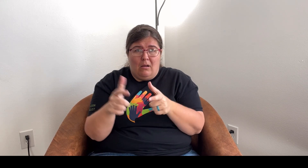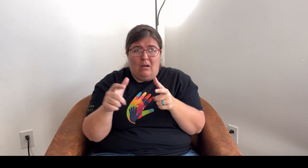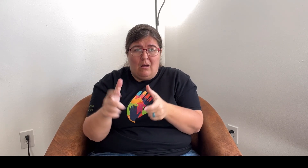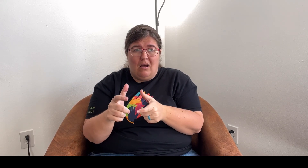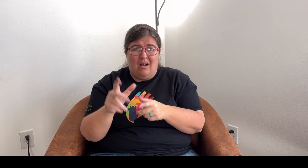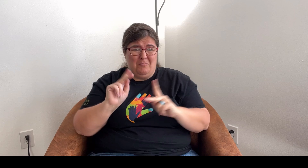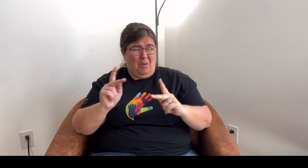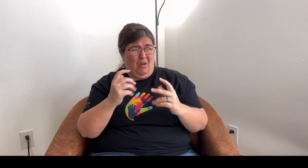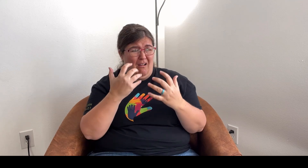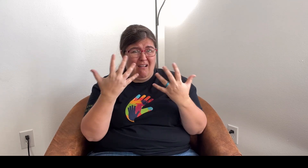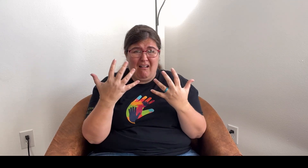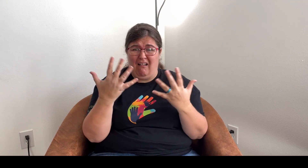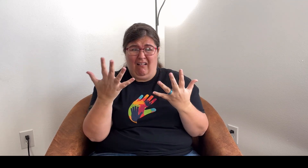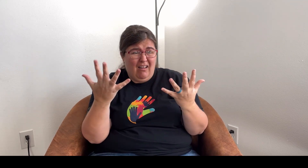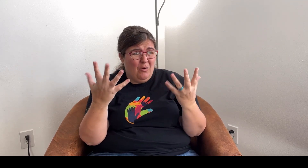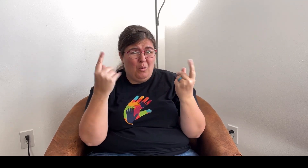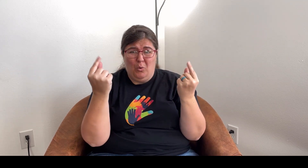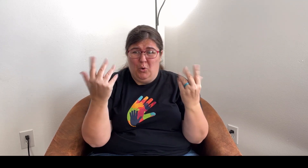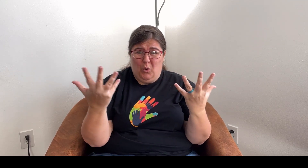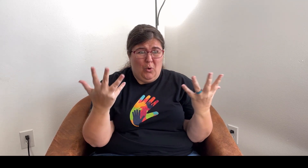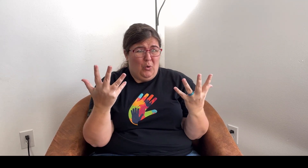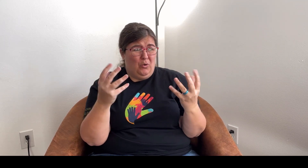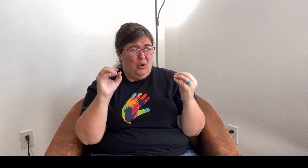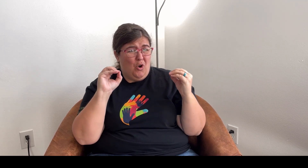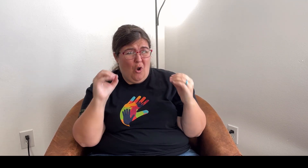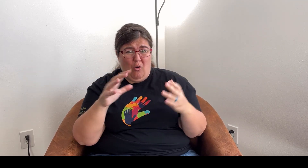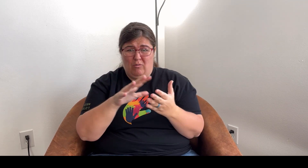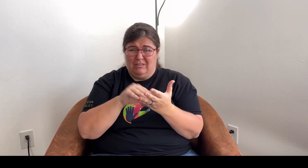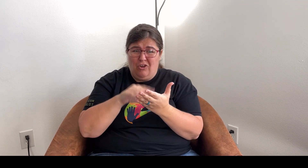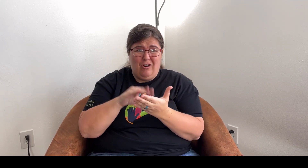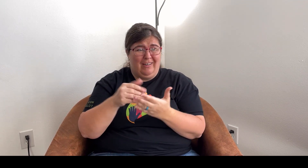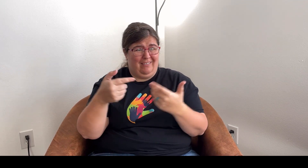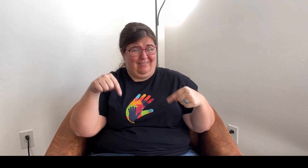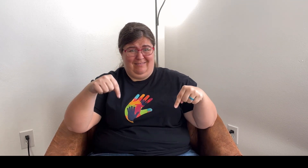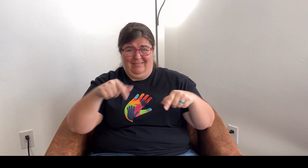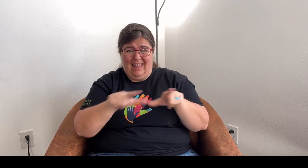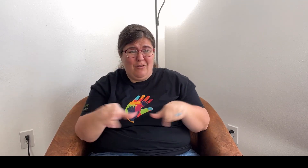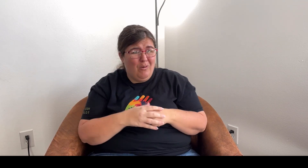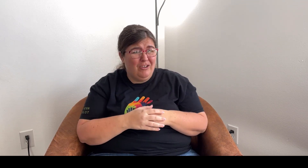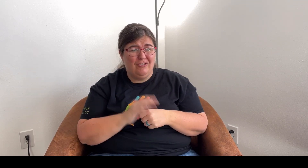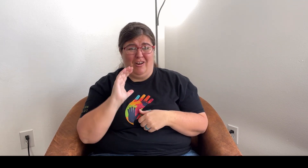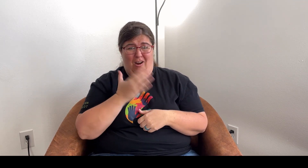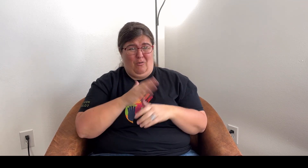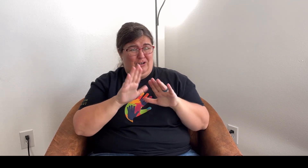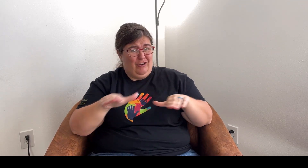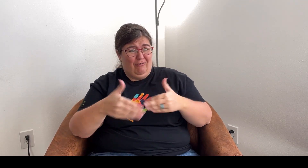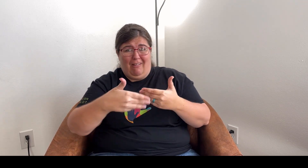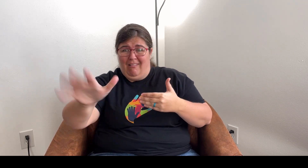shrinking and their communities are so worried because no one is learning their language,